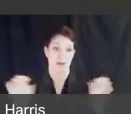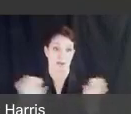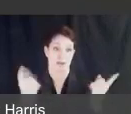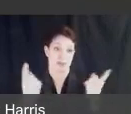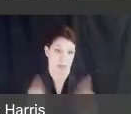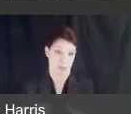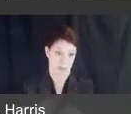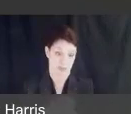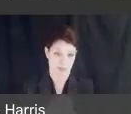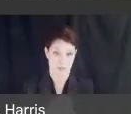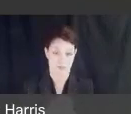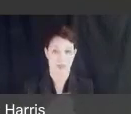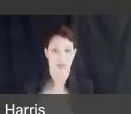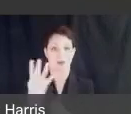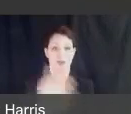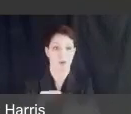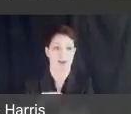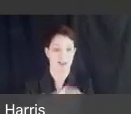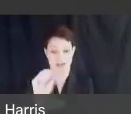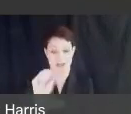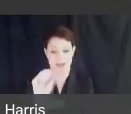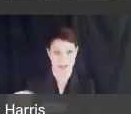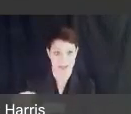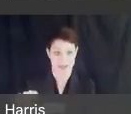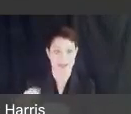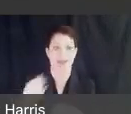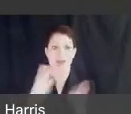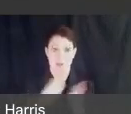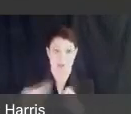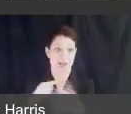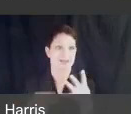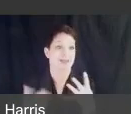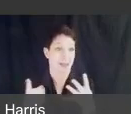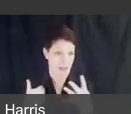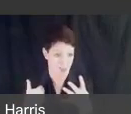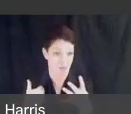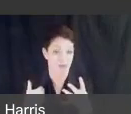counties in the southeast all have those plans. Those plans are done between Departments of Health